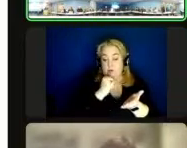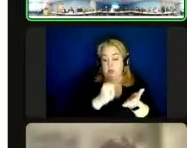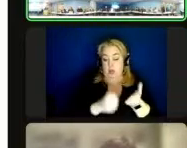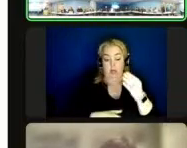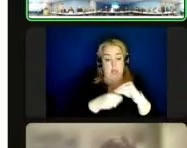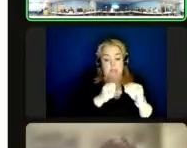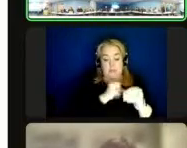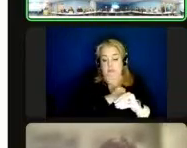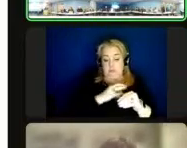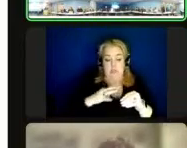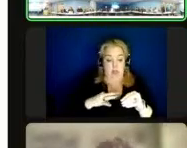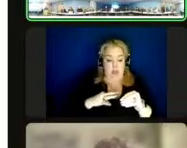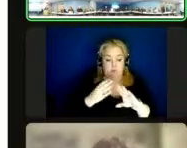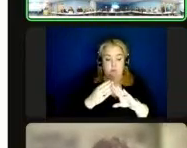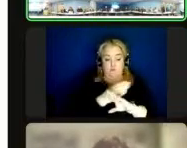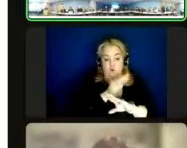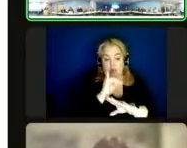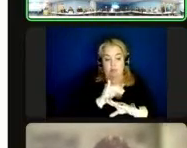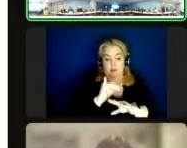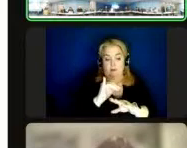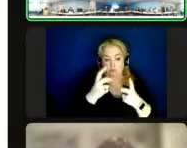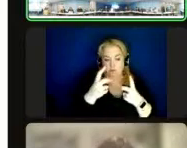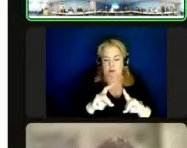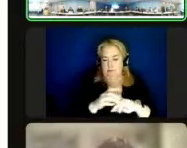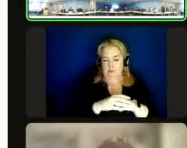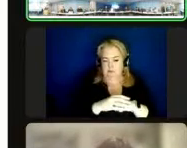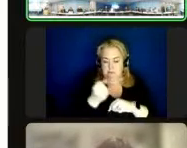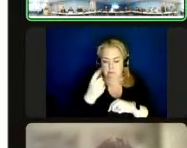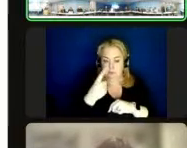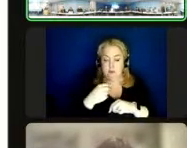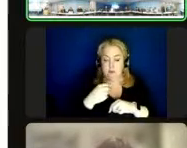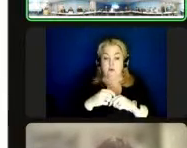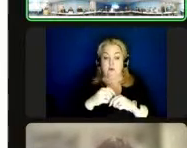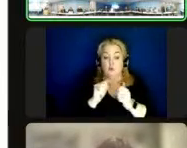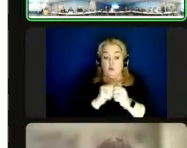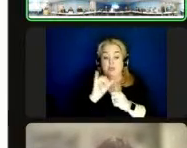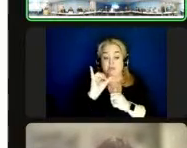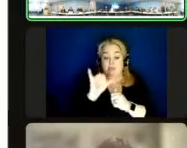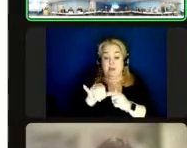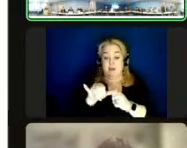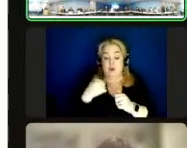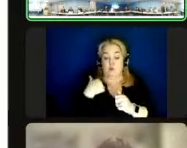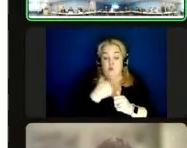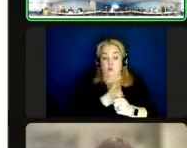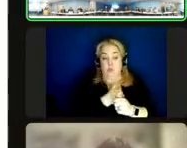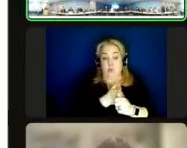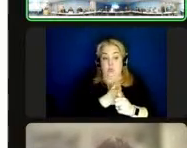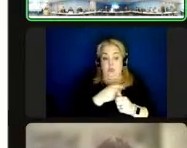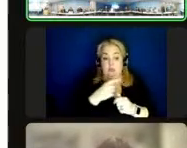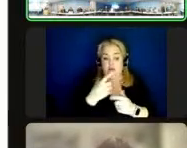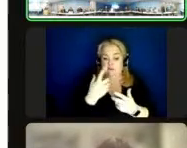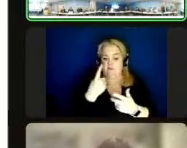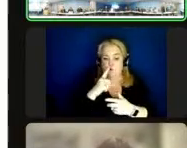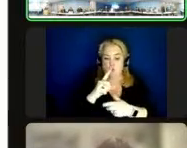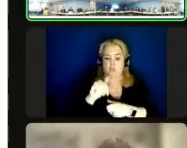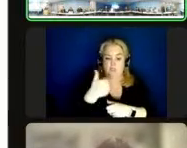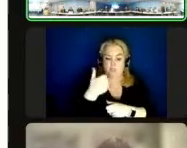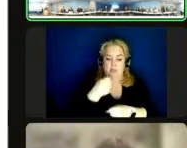REVENUE I SAY AS I ADDED